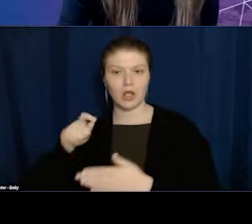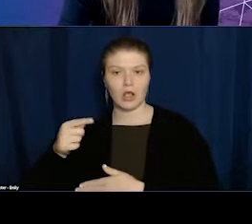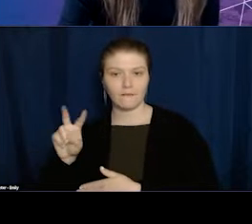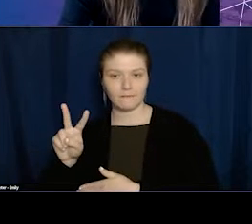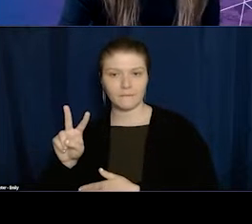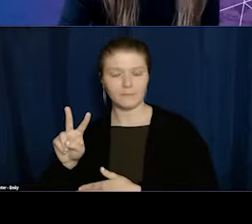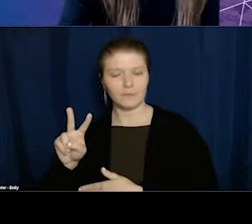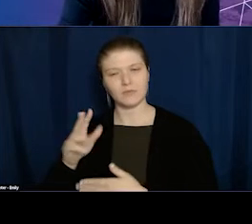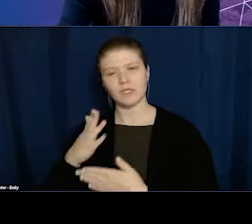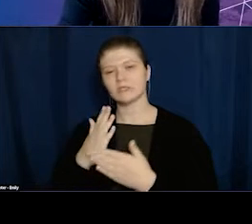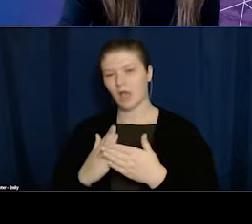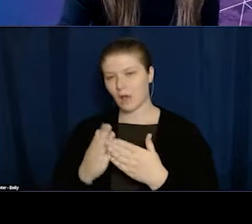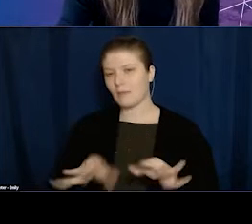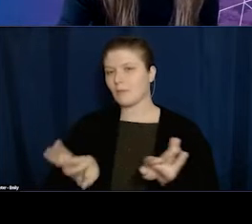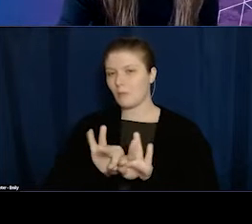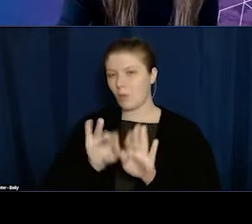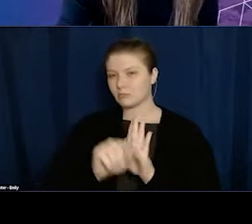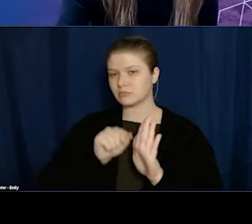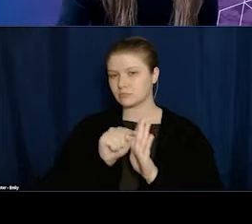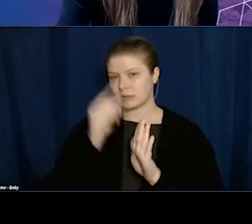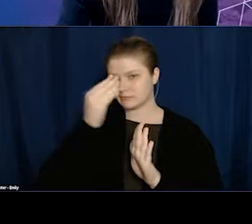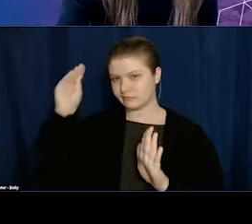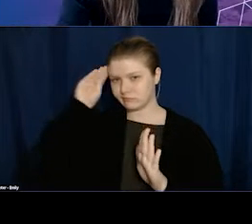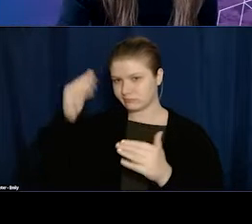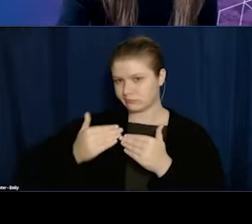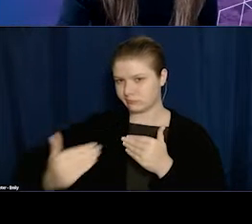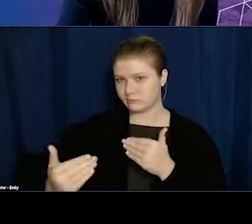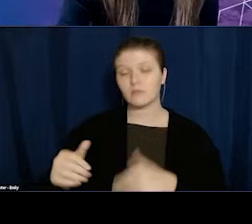I'm also going to go into some of the decommissioning efforts we have